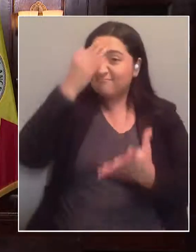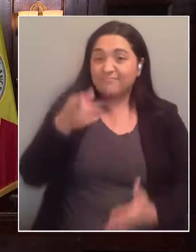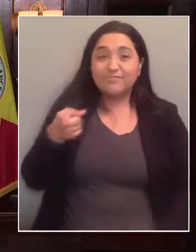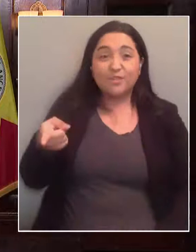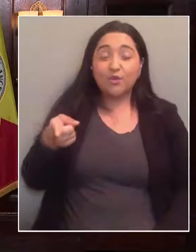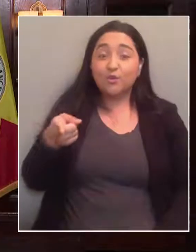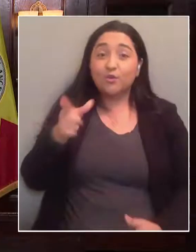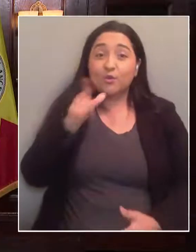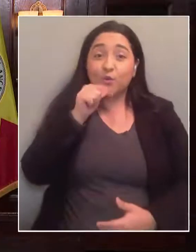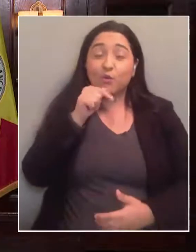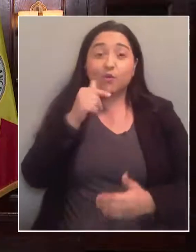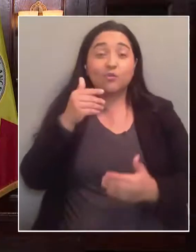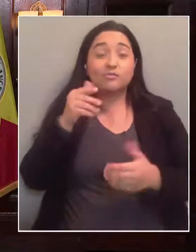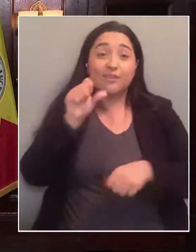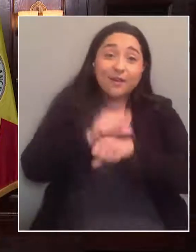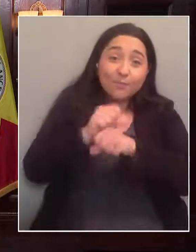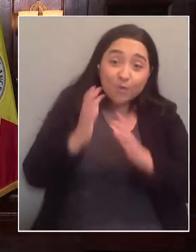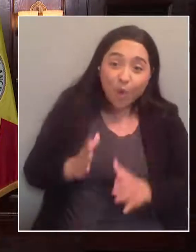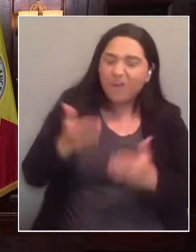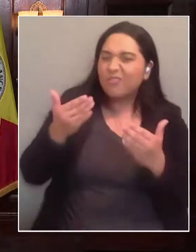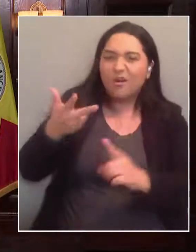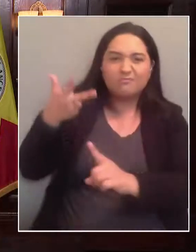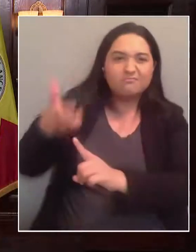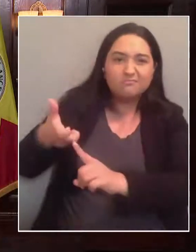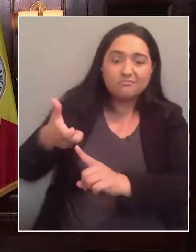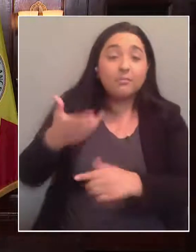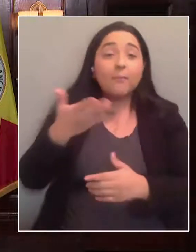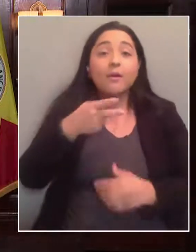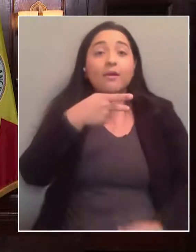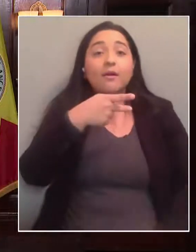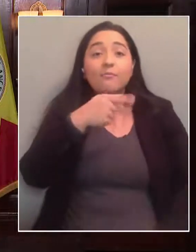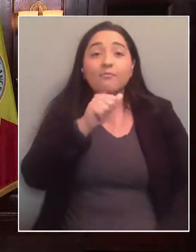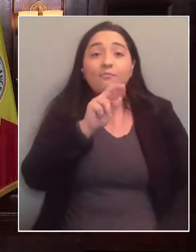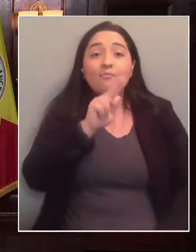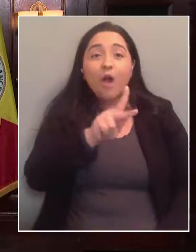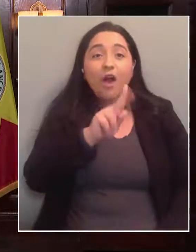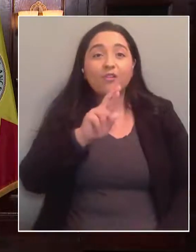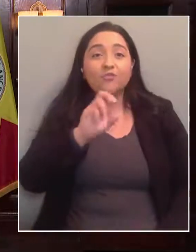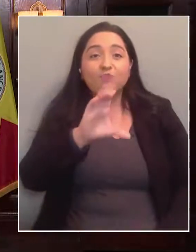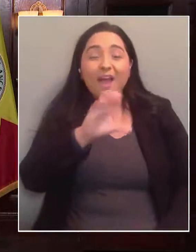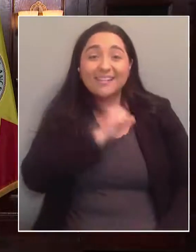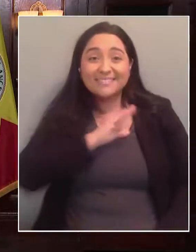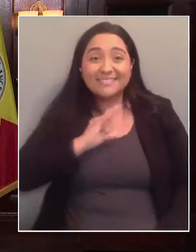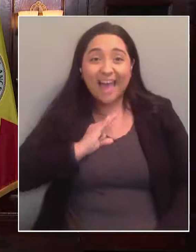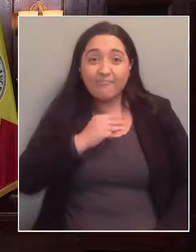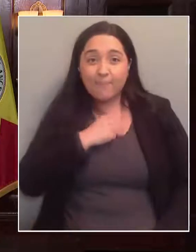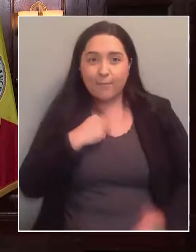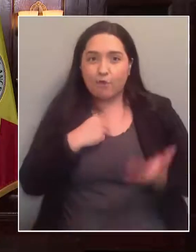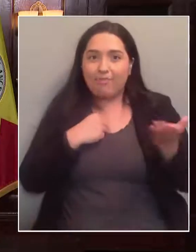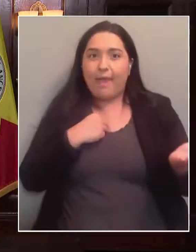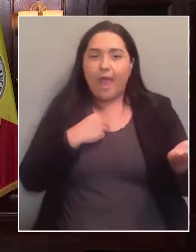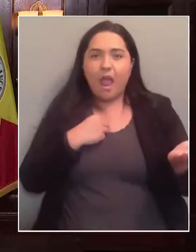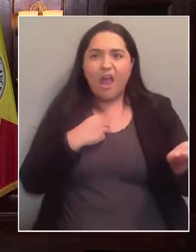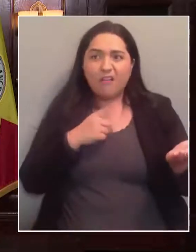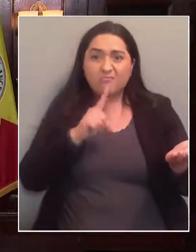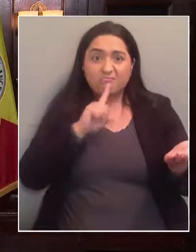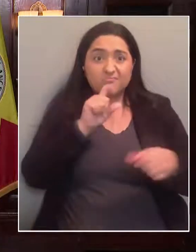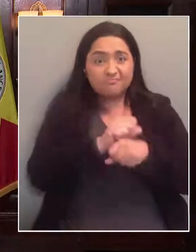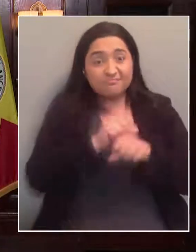THERE WAS ACCESS AND I SAID, YOU WORKER, RIGHT THERE ACTING AS A HEALTHCARE WORKERS, GET NA